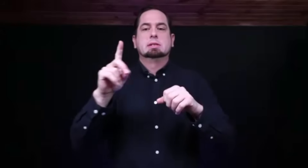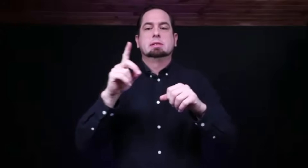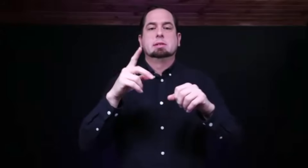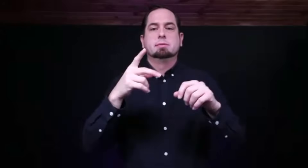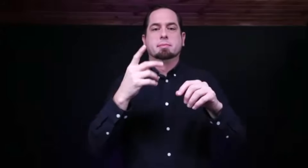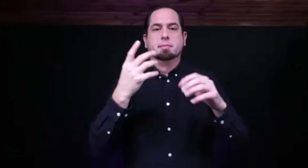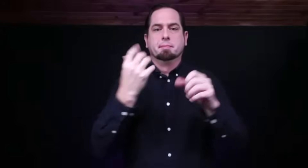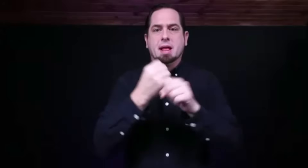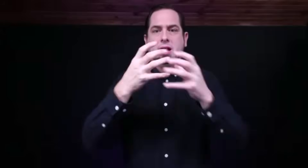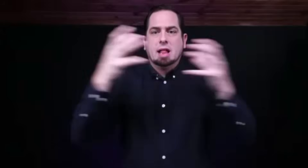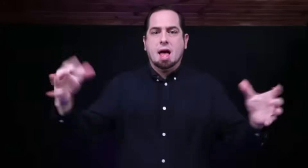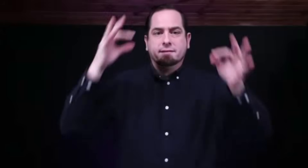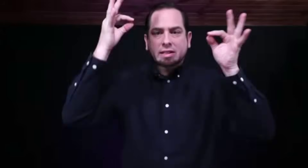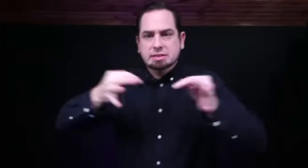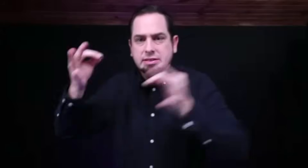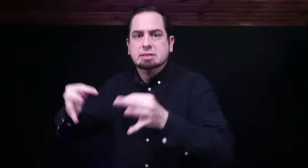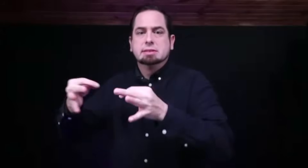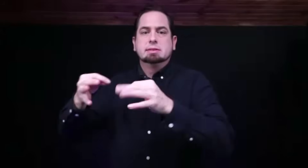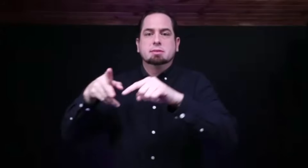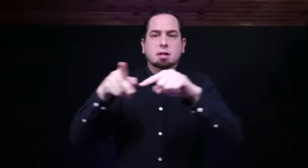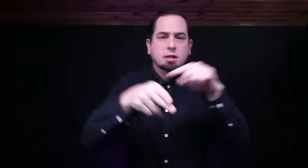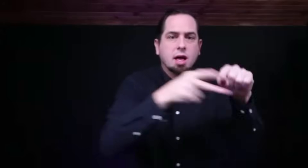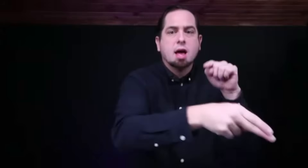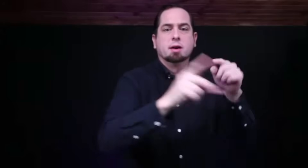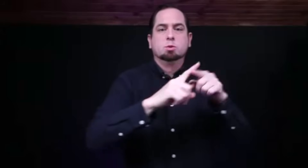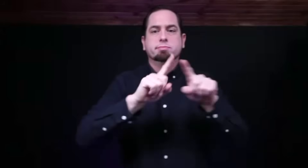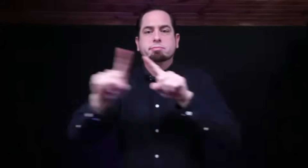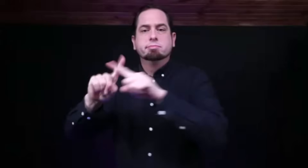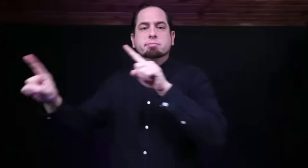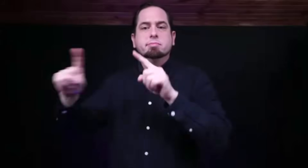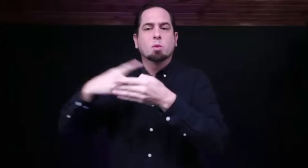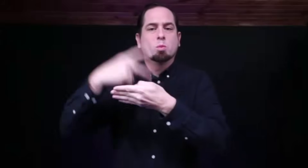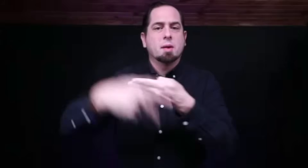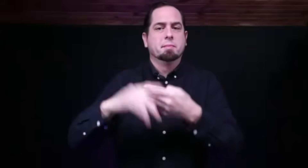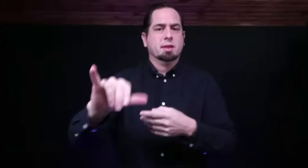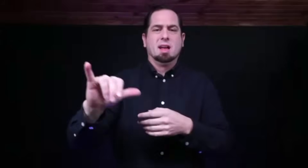there was a lot of decisions they made to cut various programs